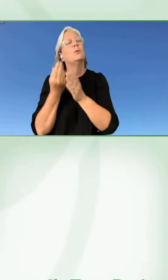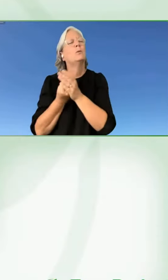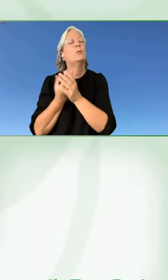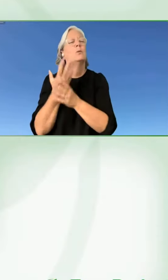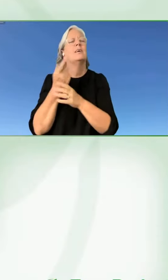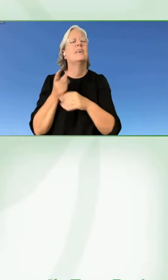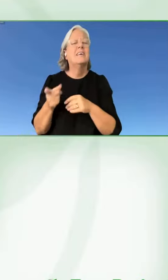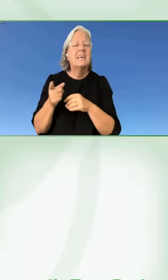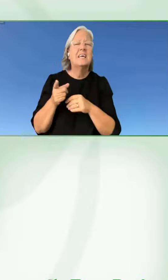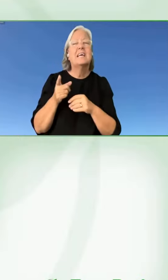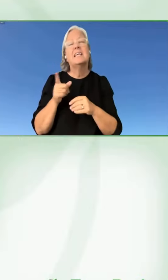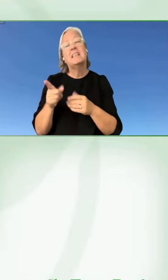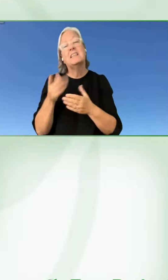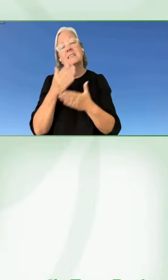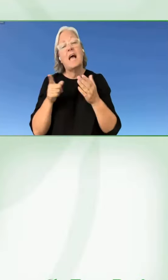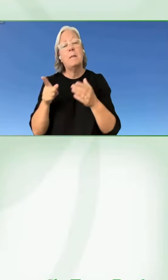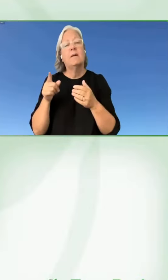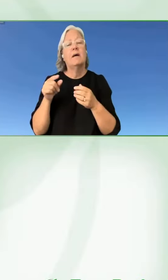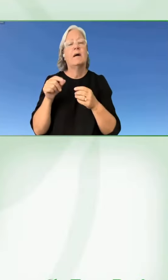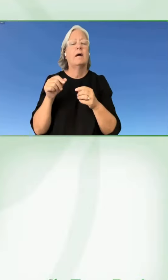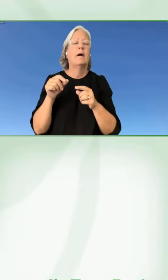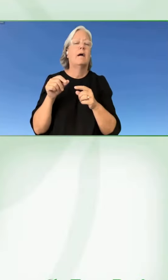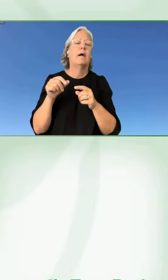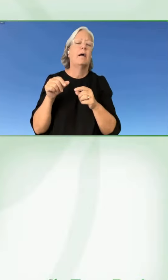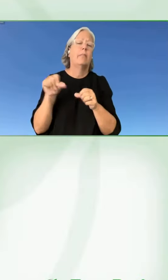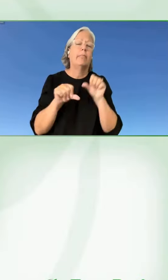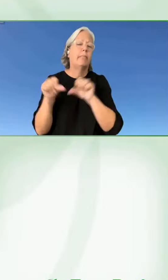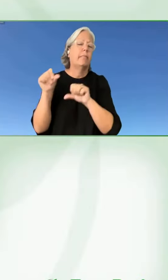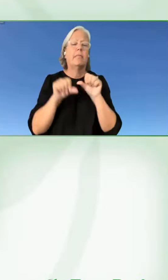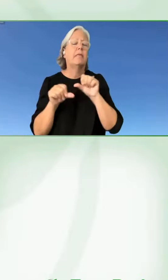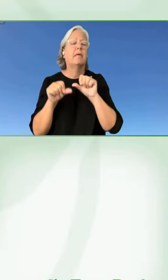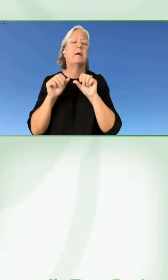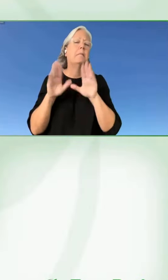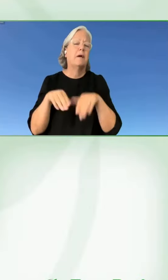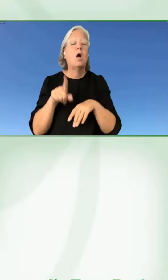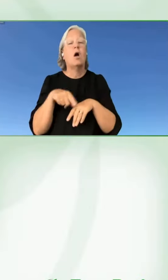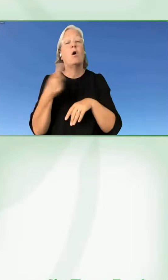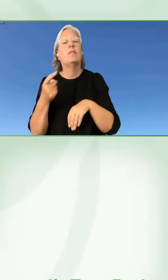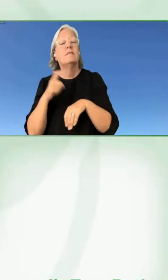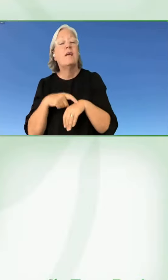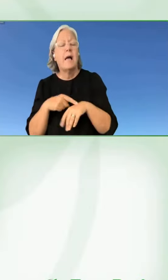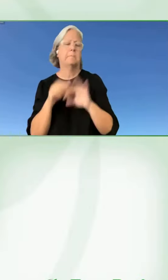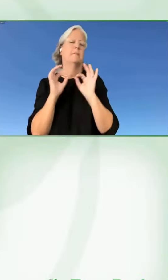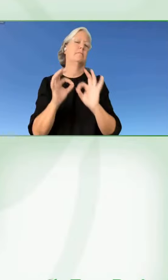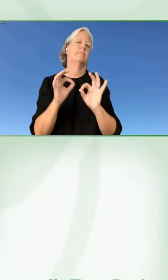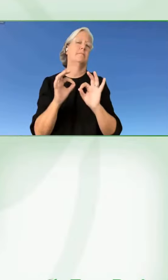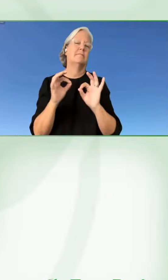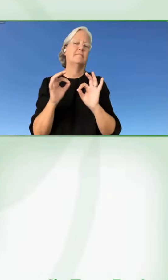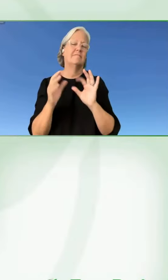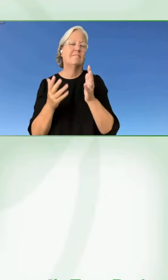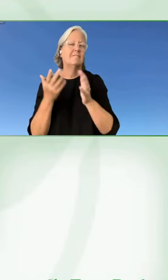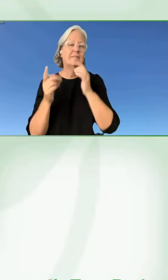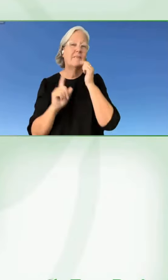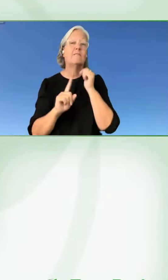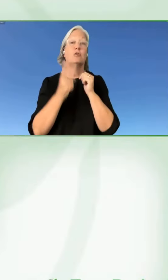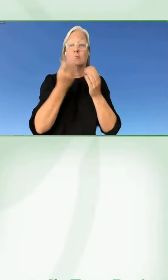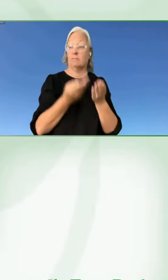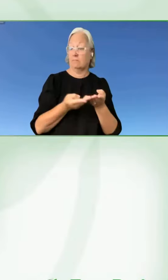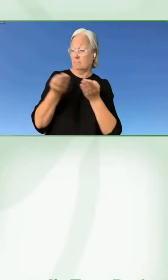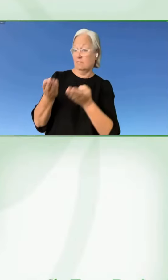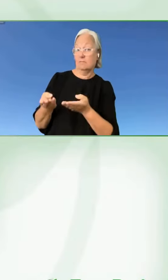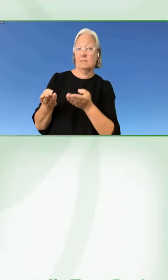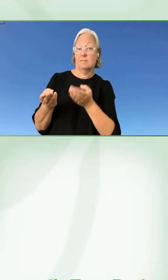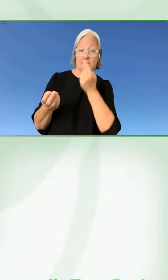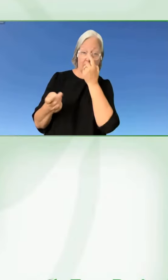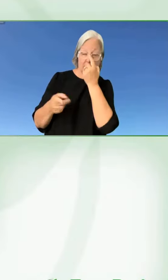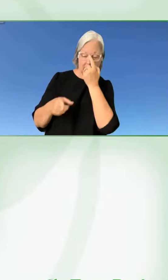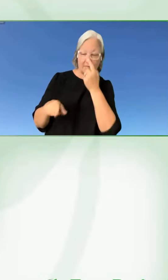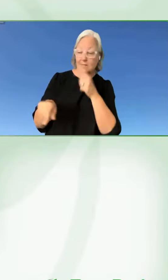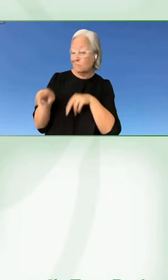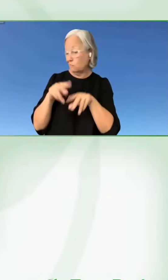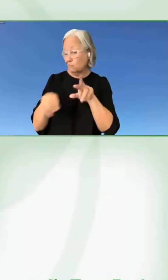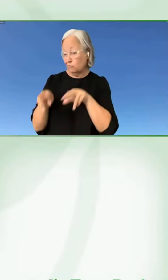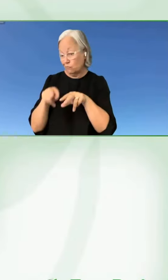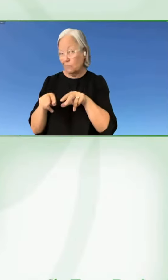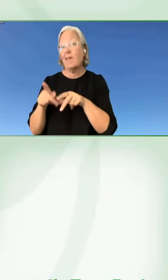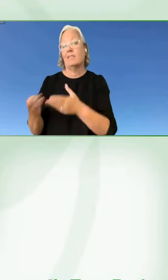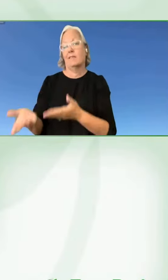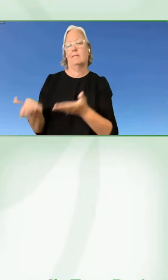Manual takes 10 to 30 minutes for authoring whereas Invicta takes five seconds.